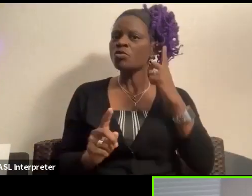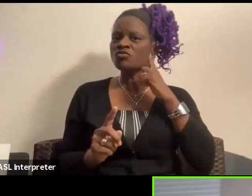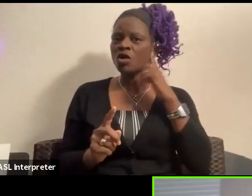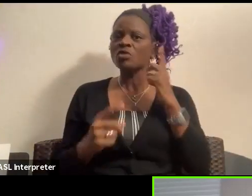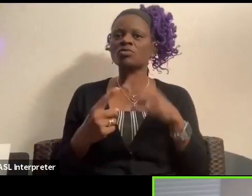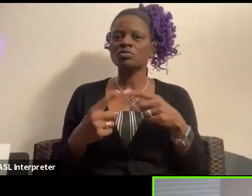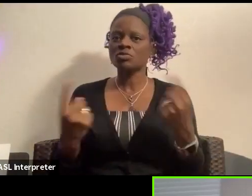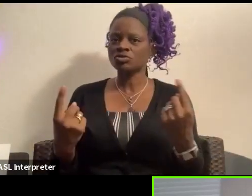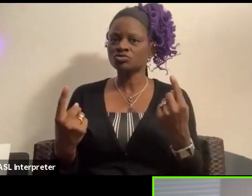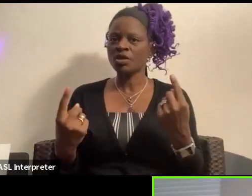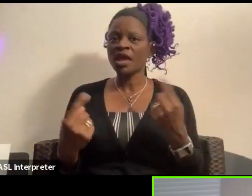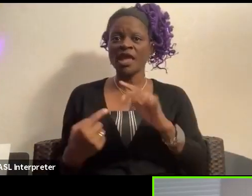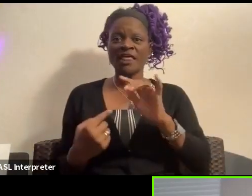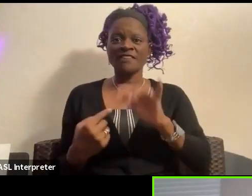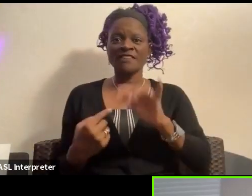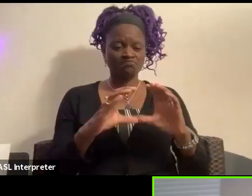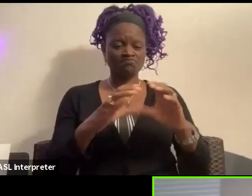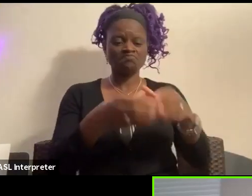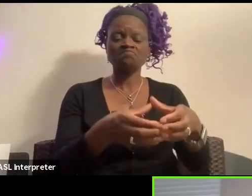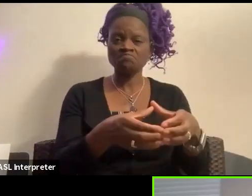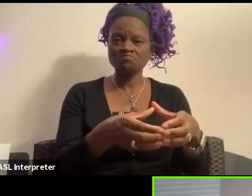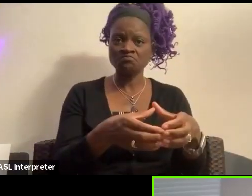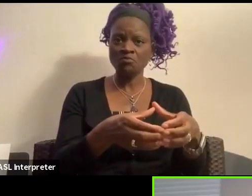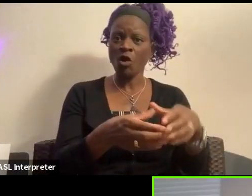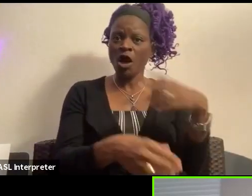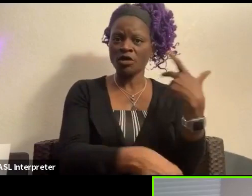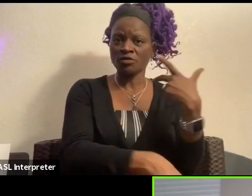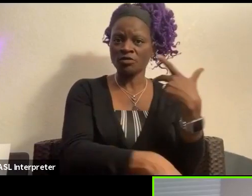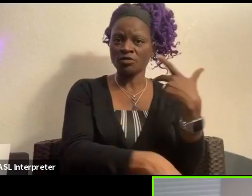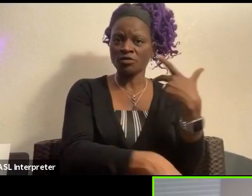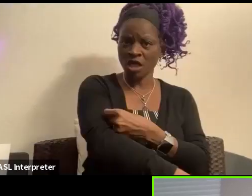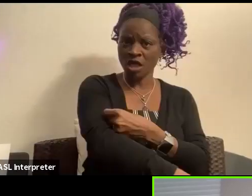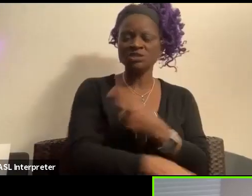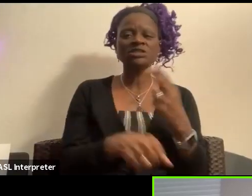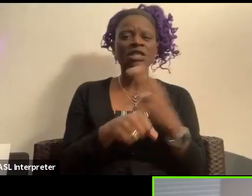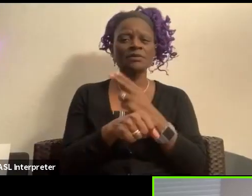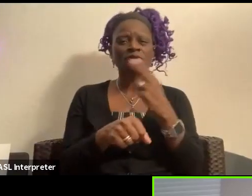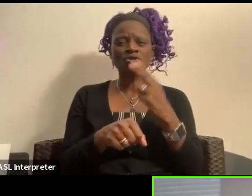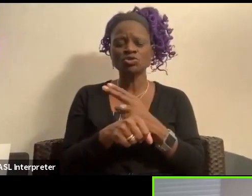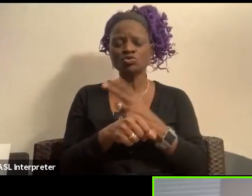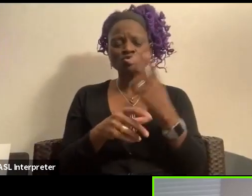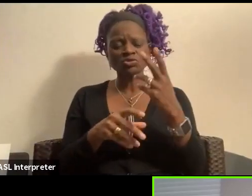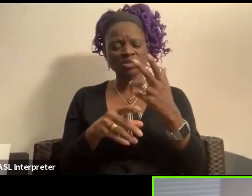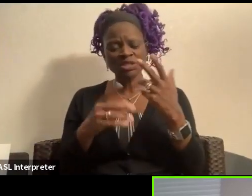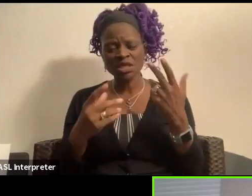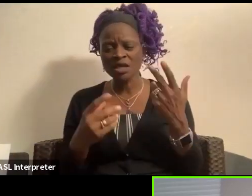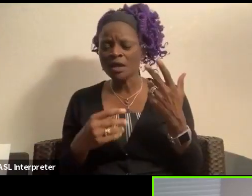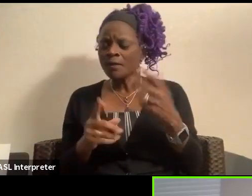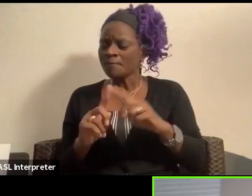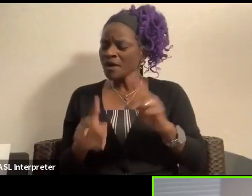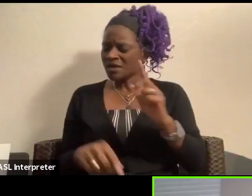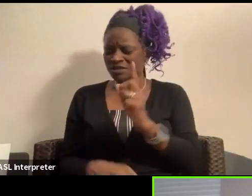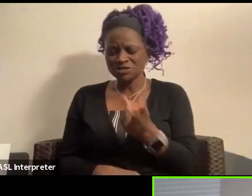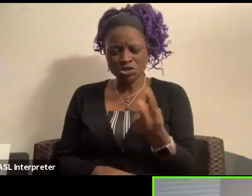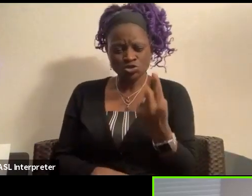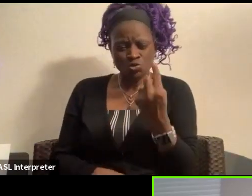has been used throughout the state and throughout the country. It seems to only be one vaccine site that was affected.